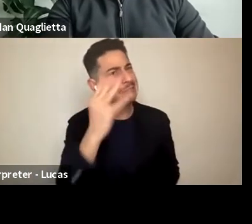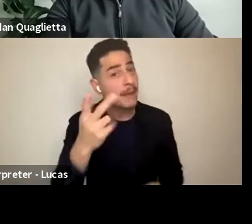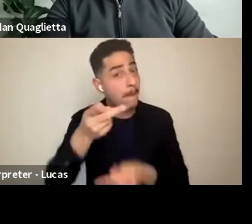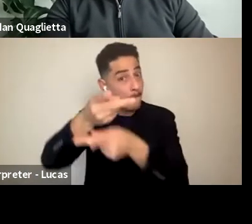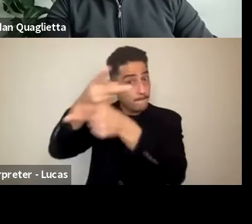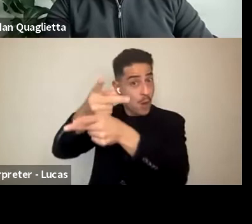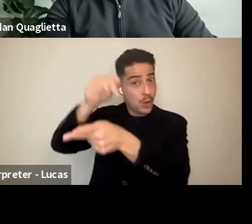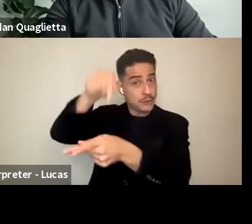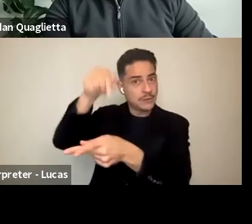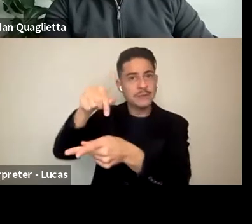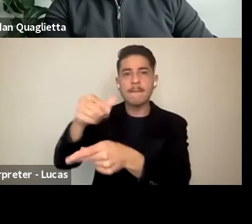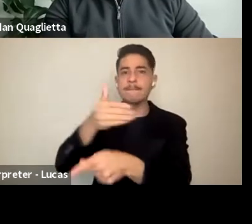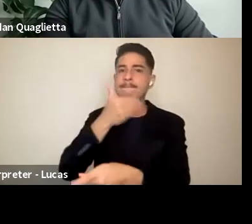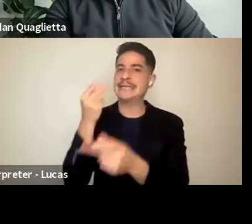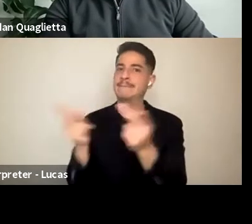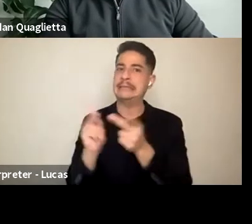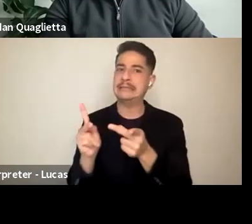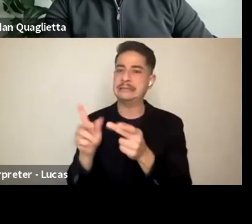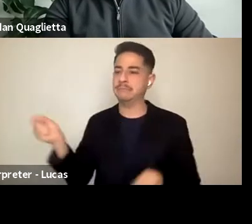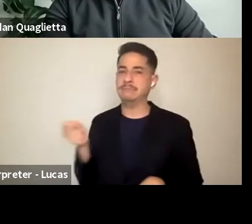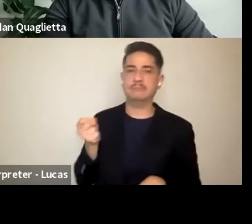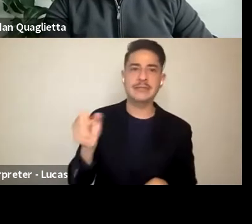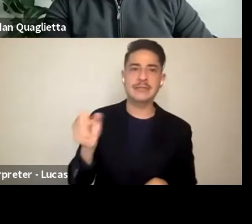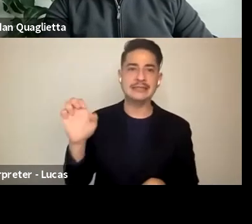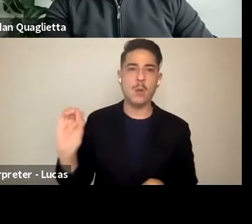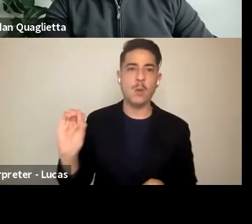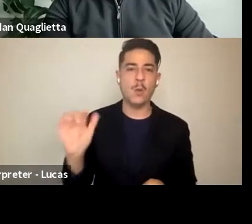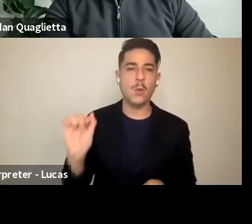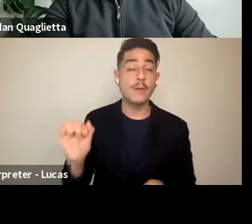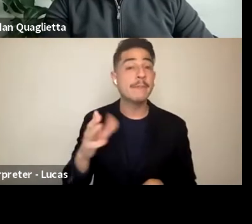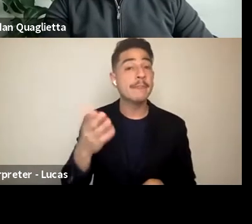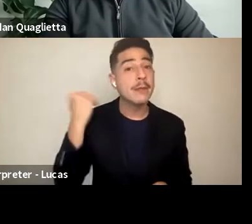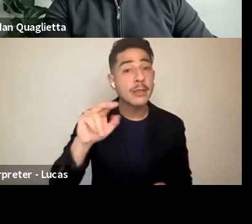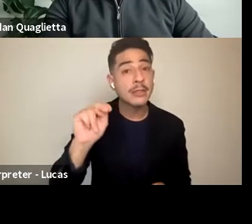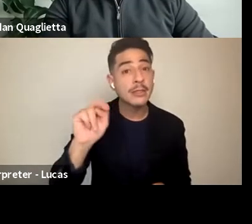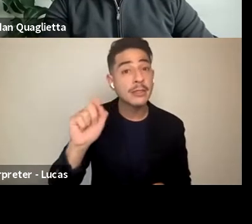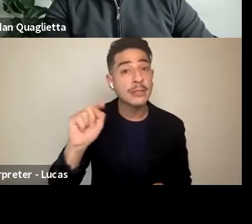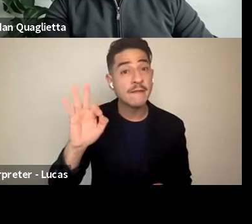sat. I think Netflix I was sitting on the engineering and